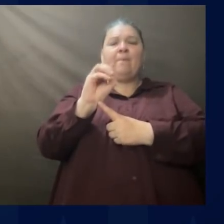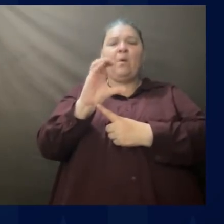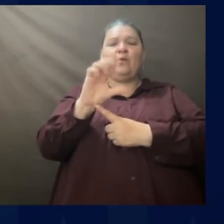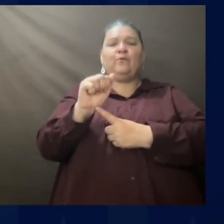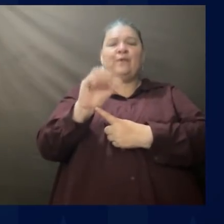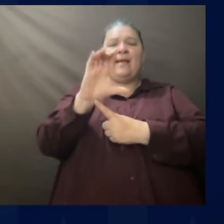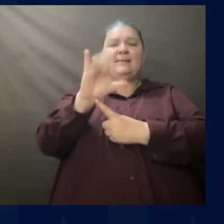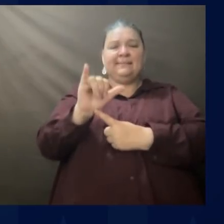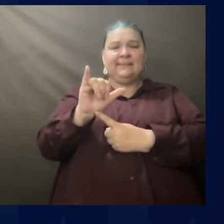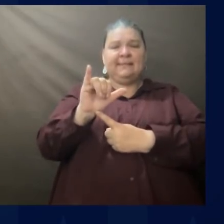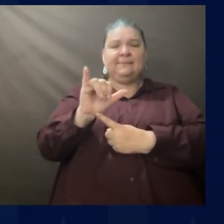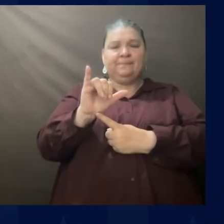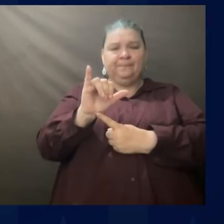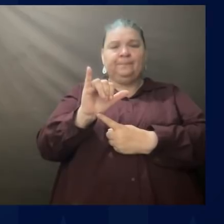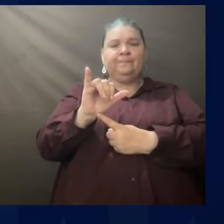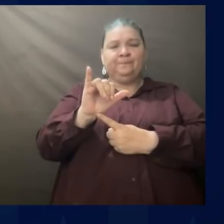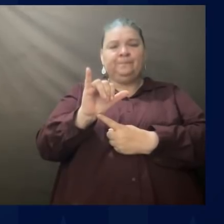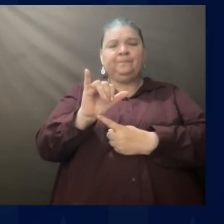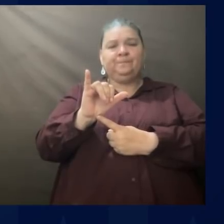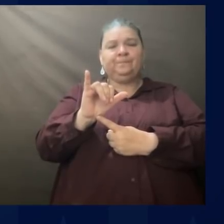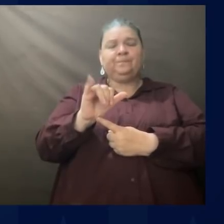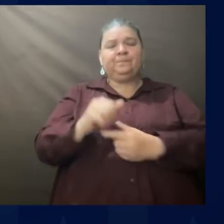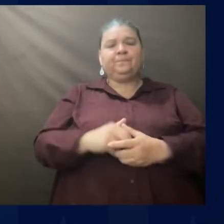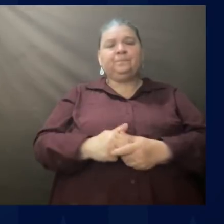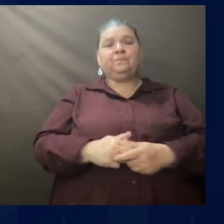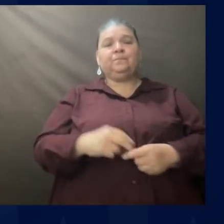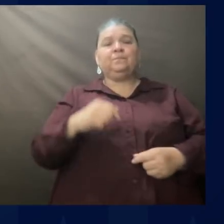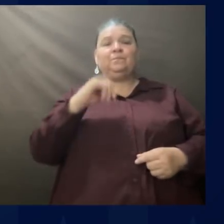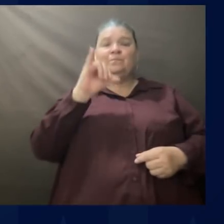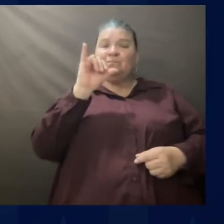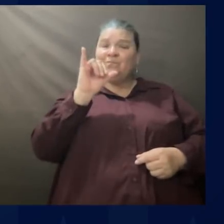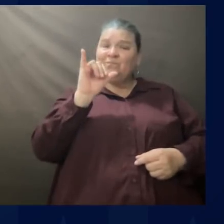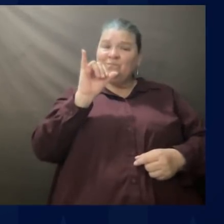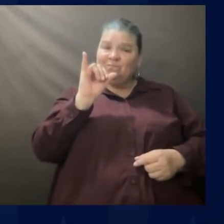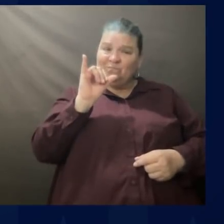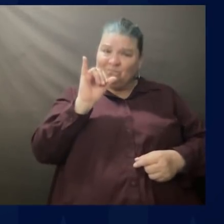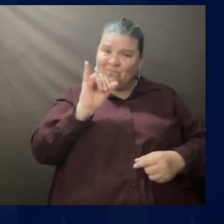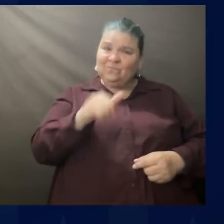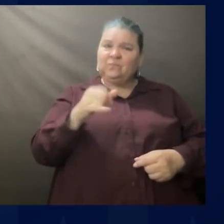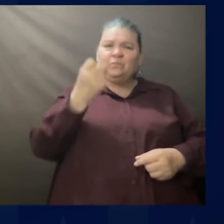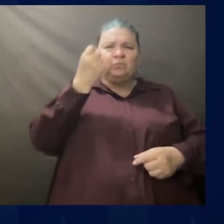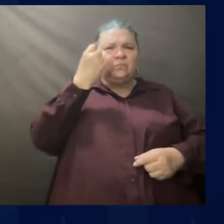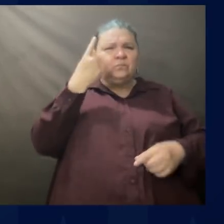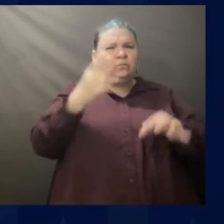We understand the stakes. In the 21st century,